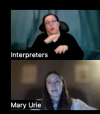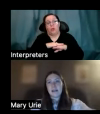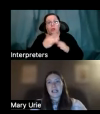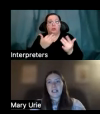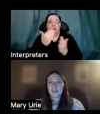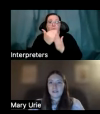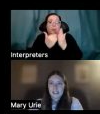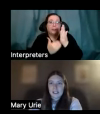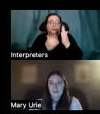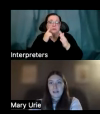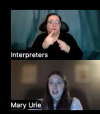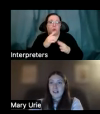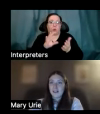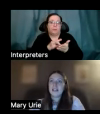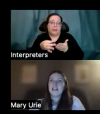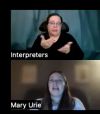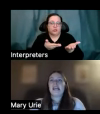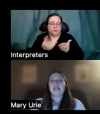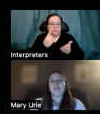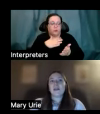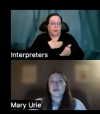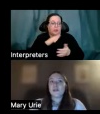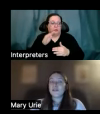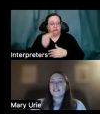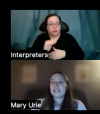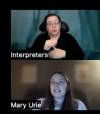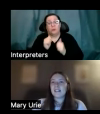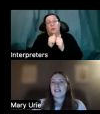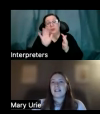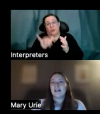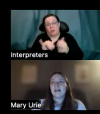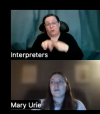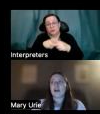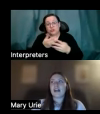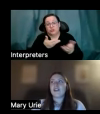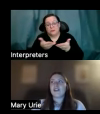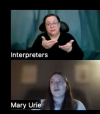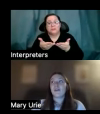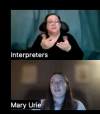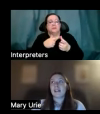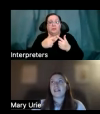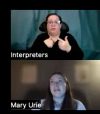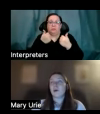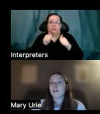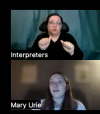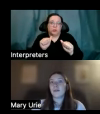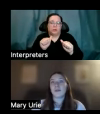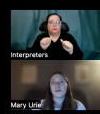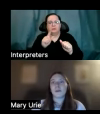get Medicaid services for my child. And without those services, I'm trying to, like it's impossible, or really